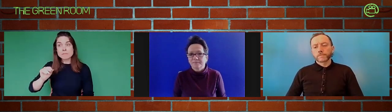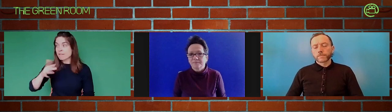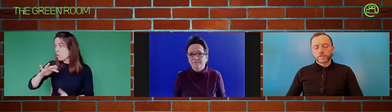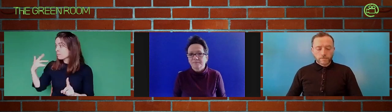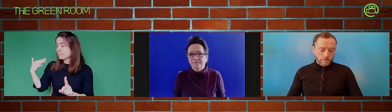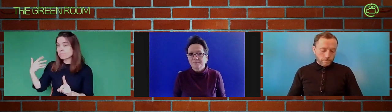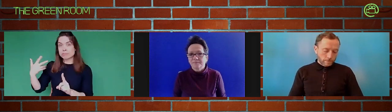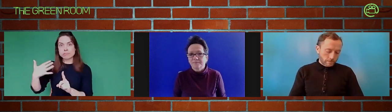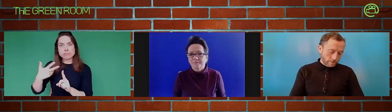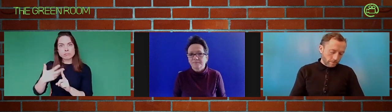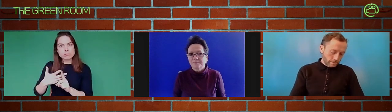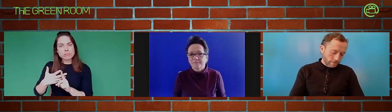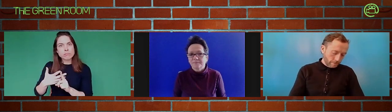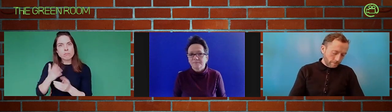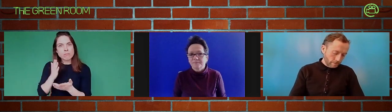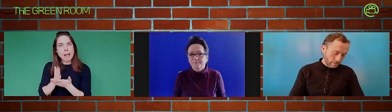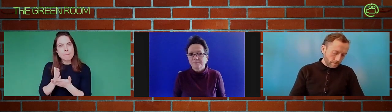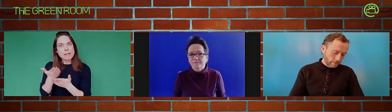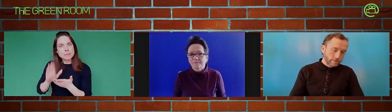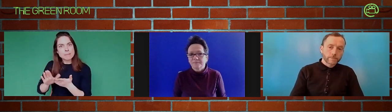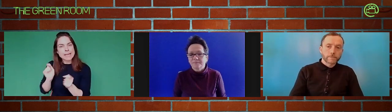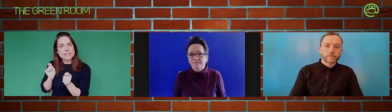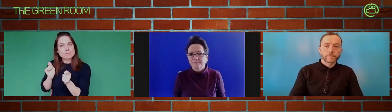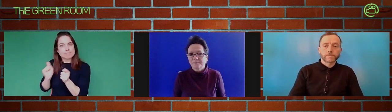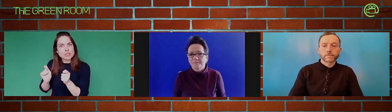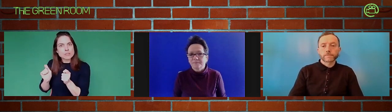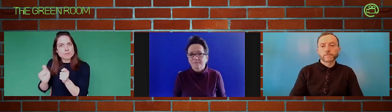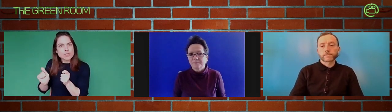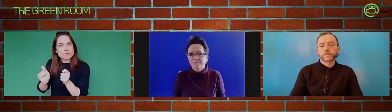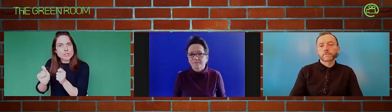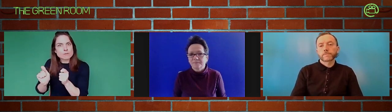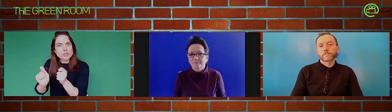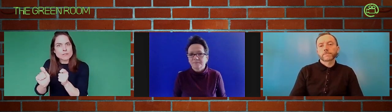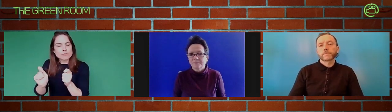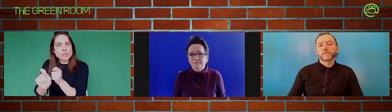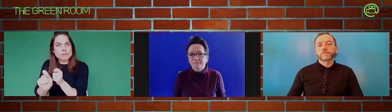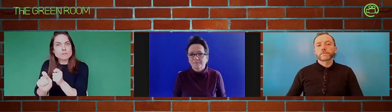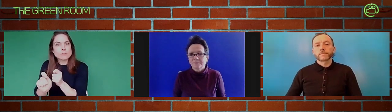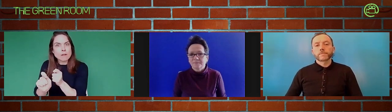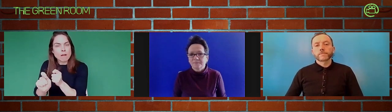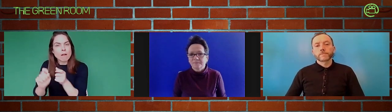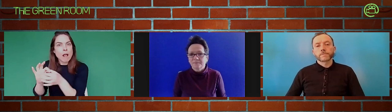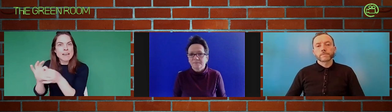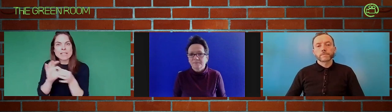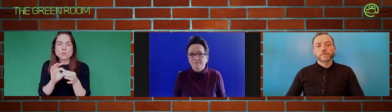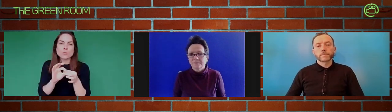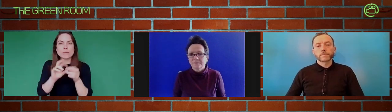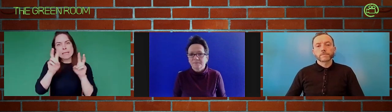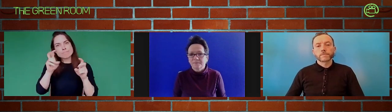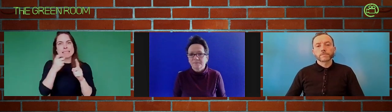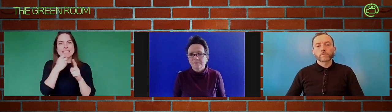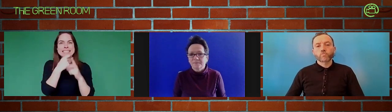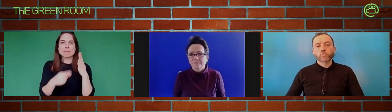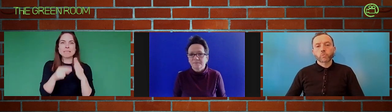you know, people, the disability art sector let's call it, seems to have grown